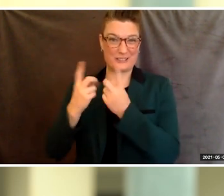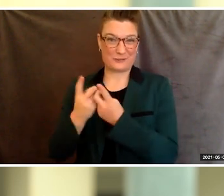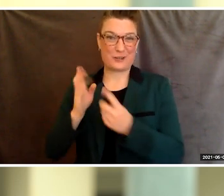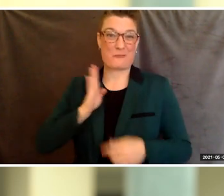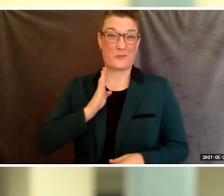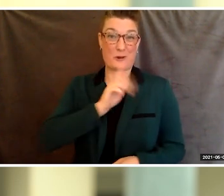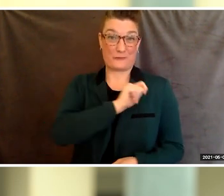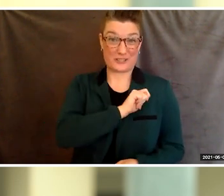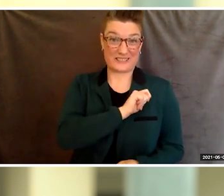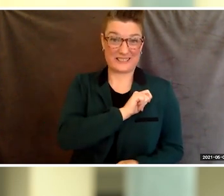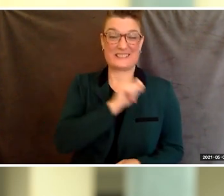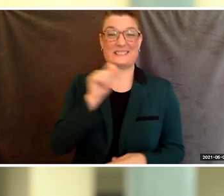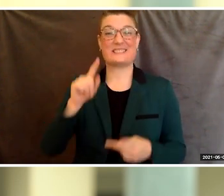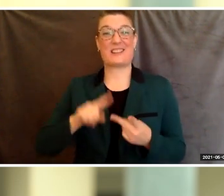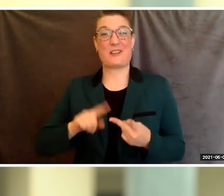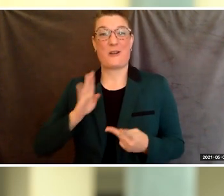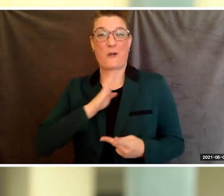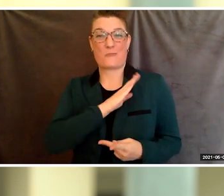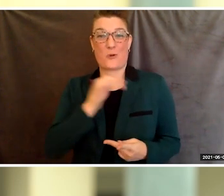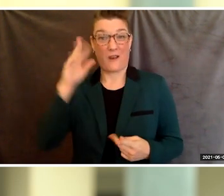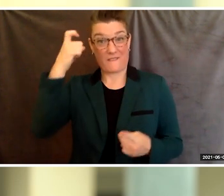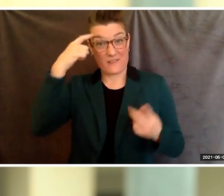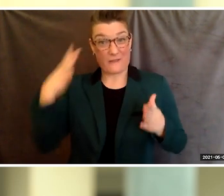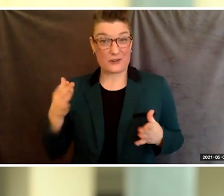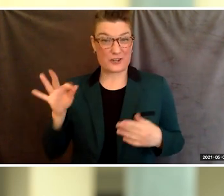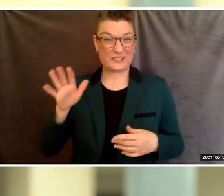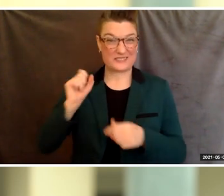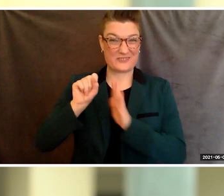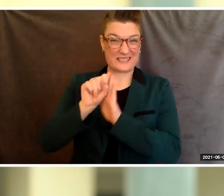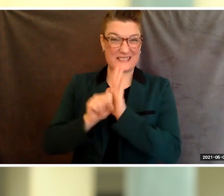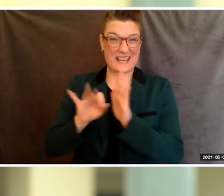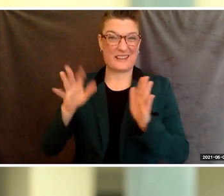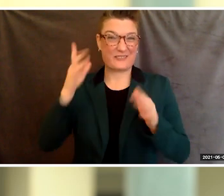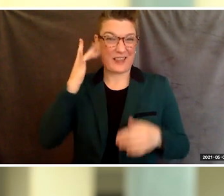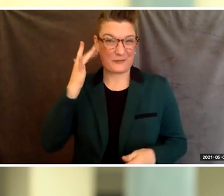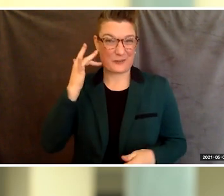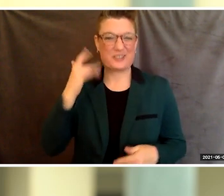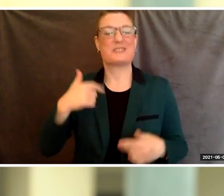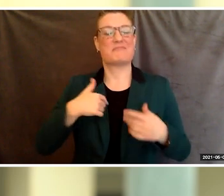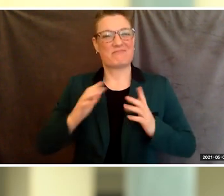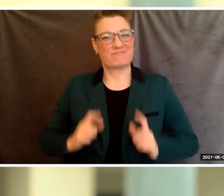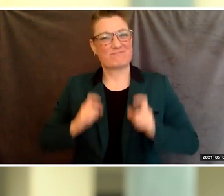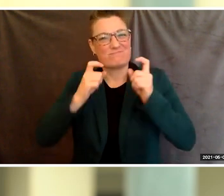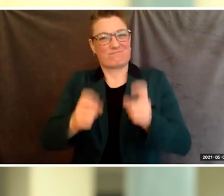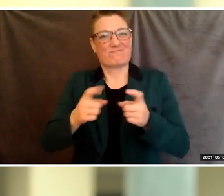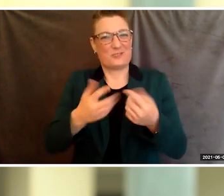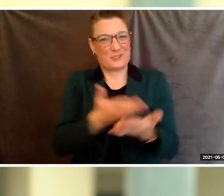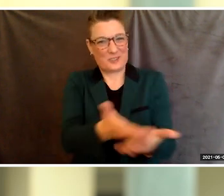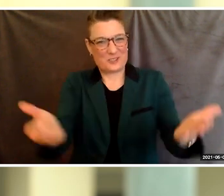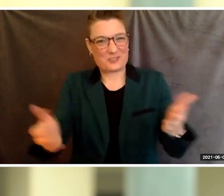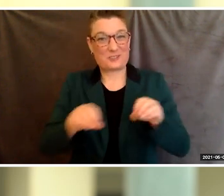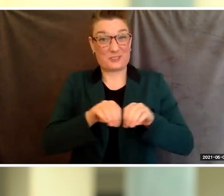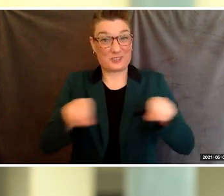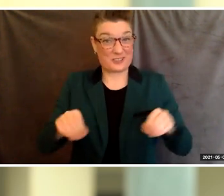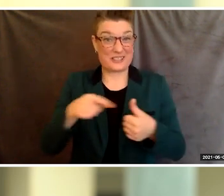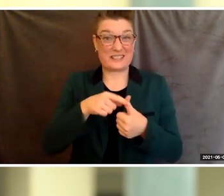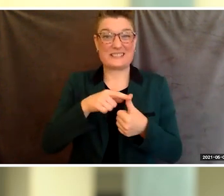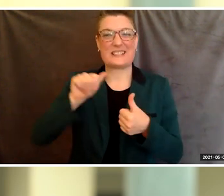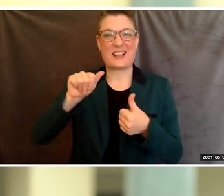and the Board of Governors of the state of California, I confer upon you, the degrees of associating arts,